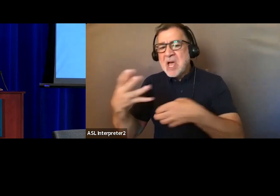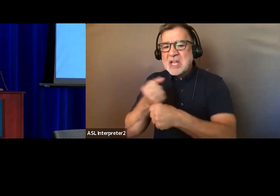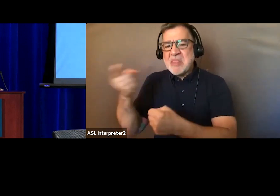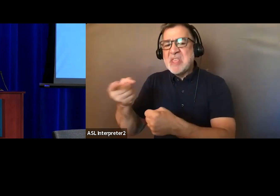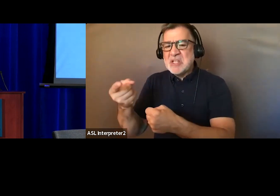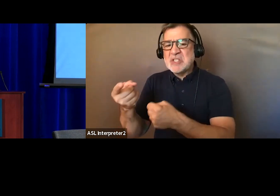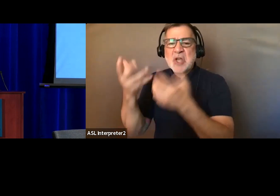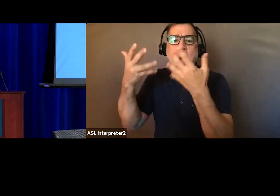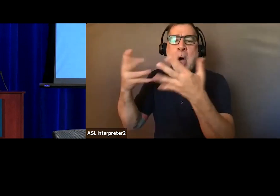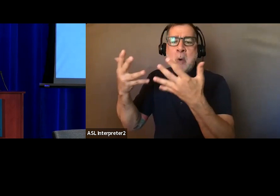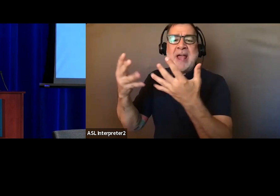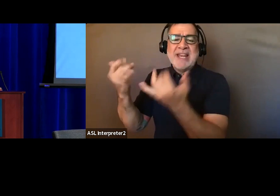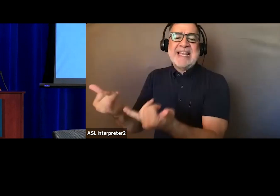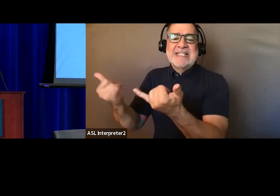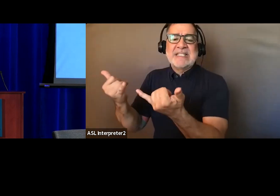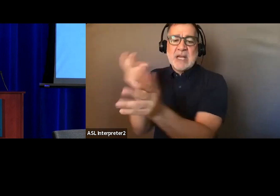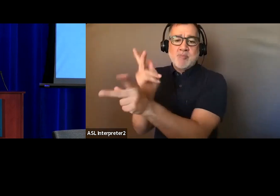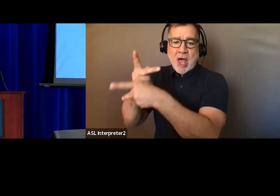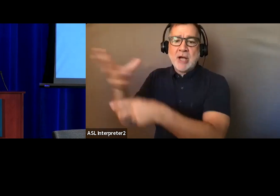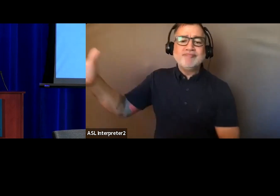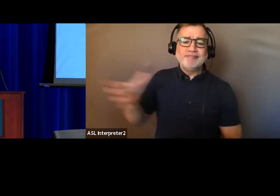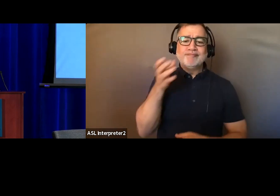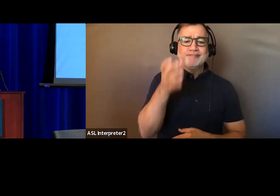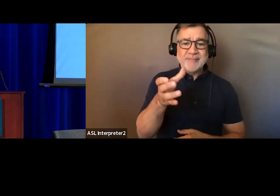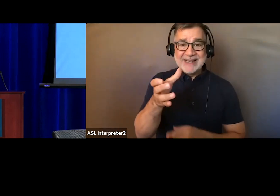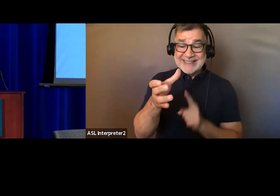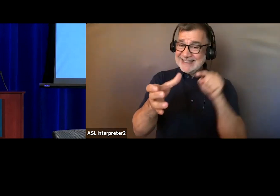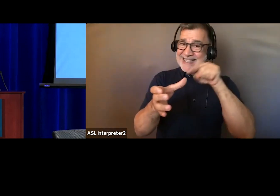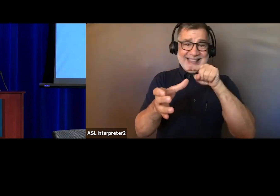And of course, with an off-the-shelf product, it's not custom designed with what we need,